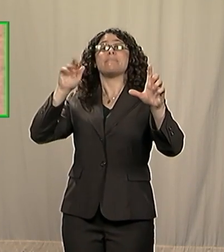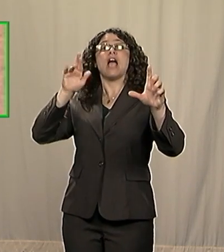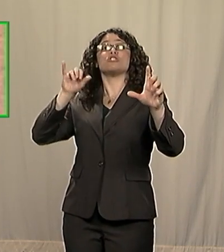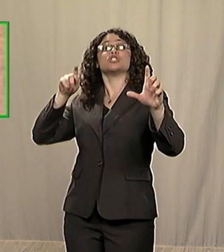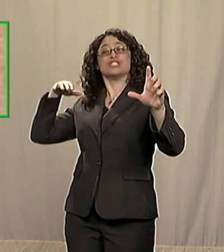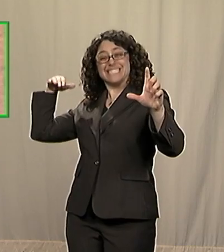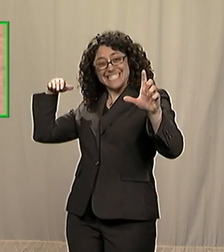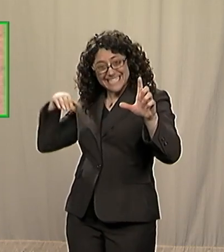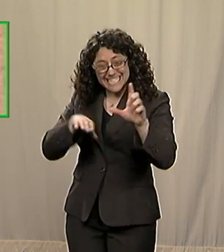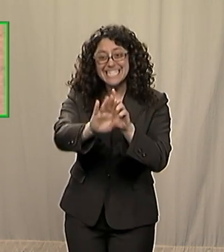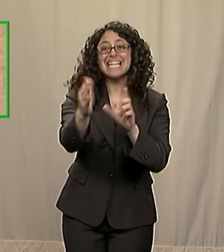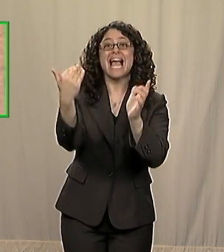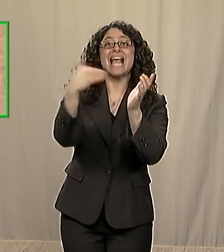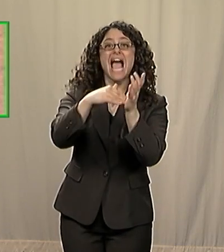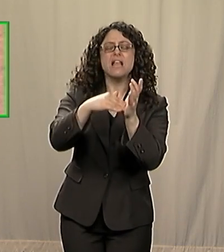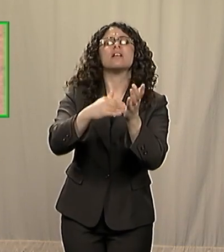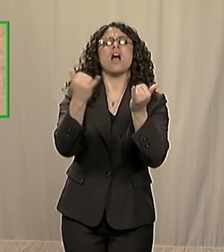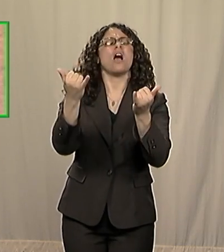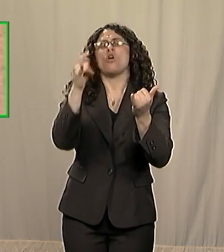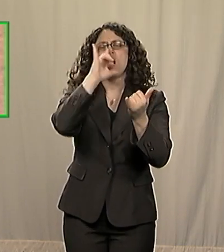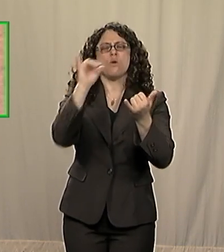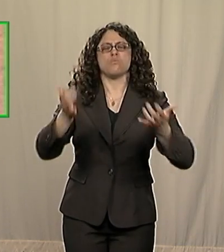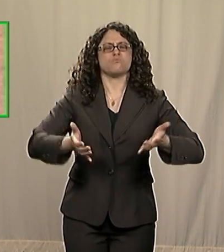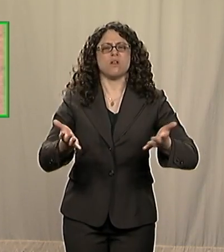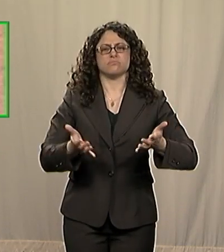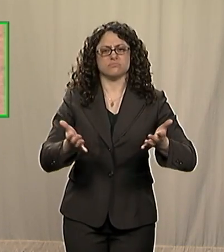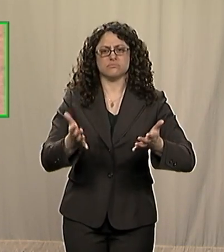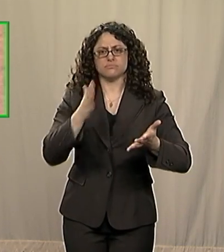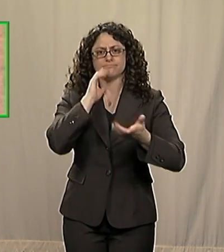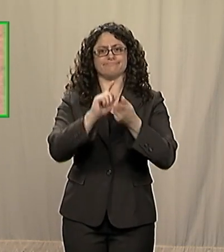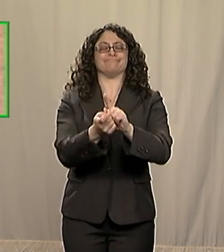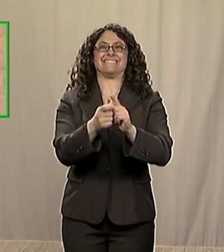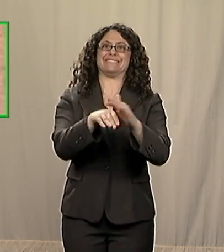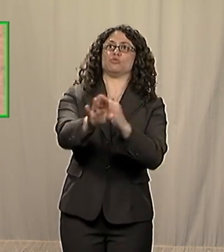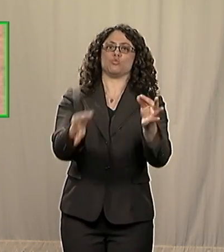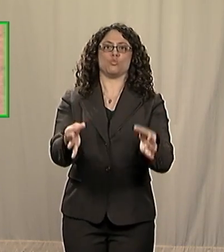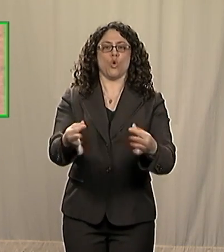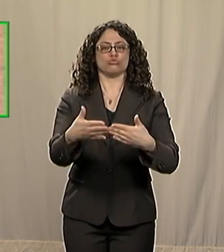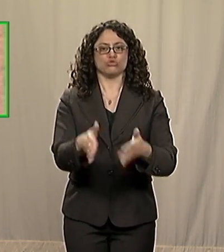Now let's look at the role space now of what happens when these interactions go into a court room.